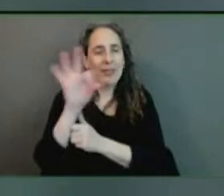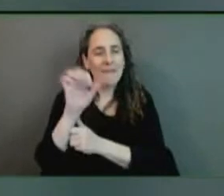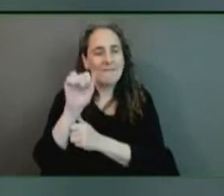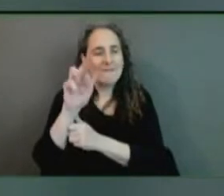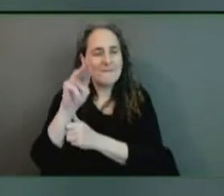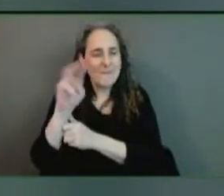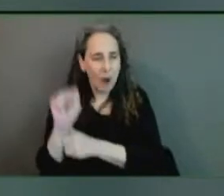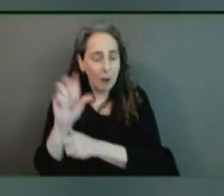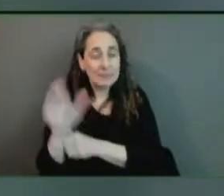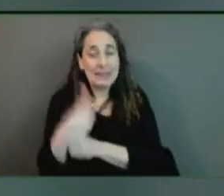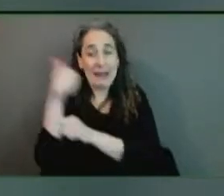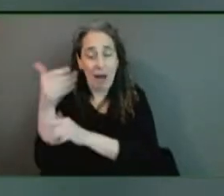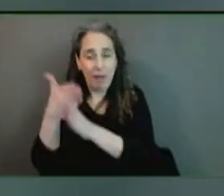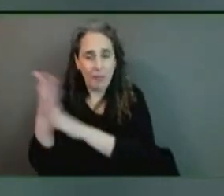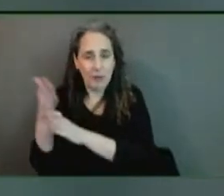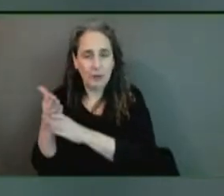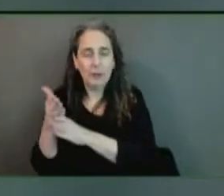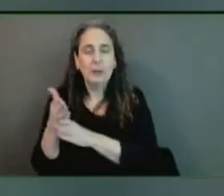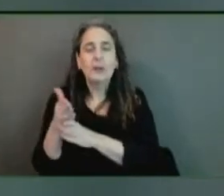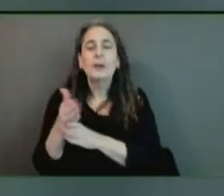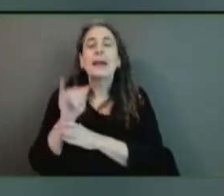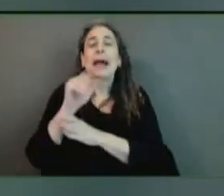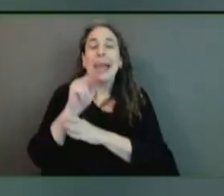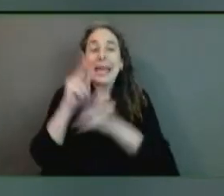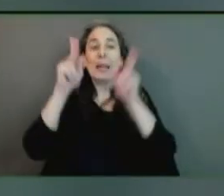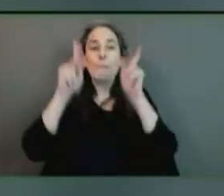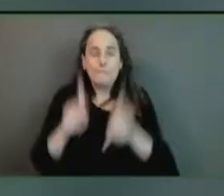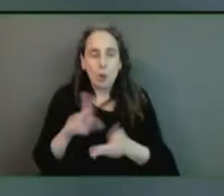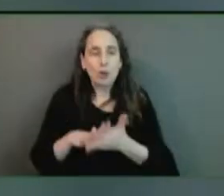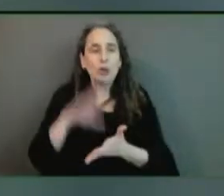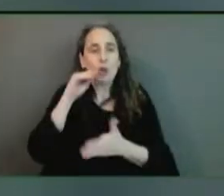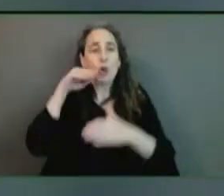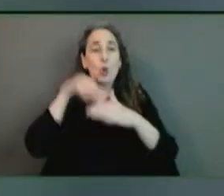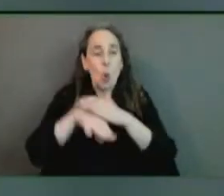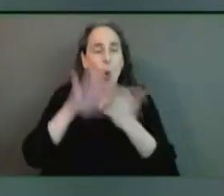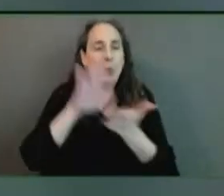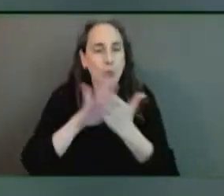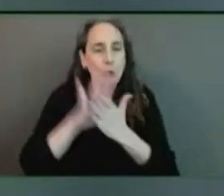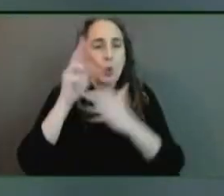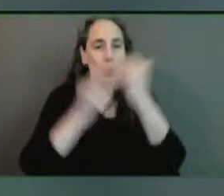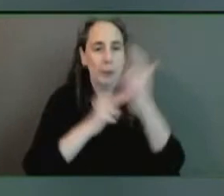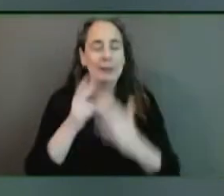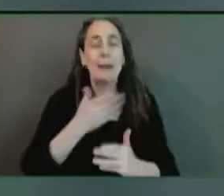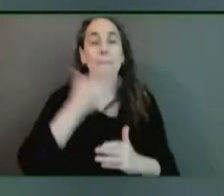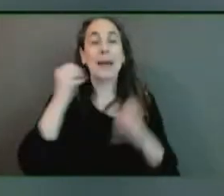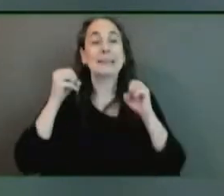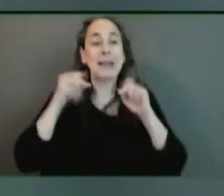and those who were impacted by farms and other areas that in person learning is absolutely